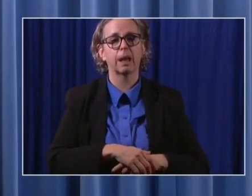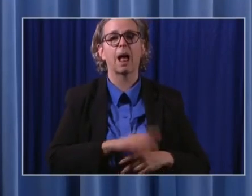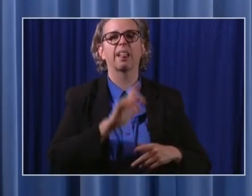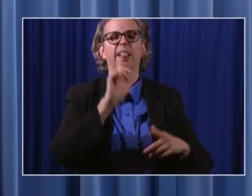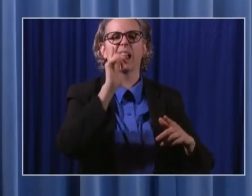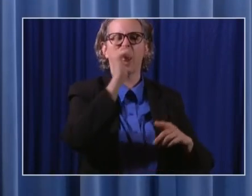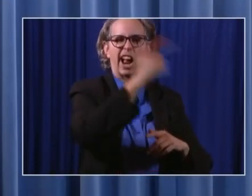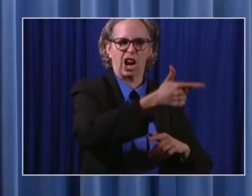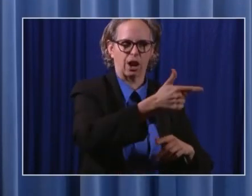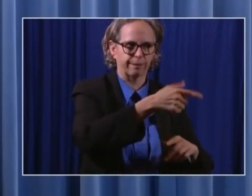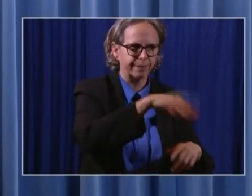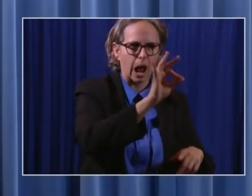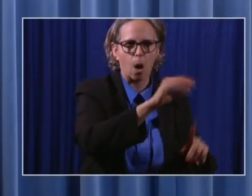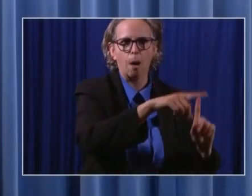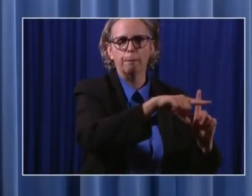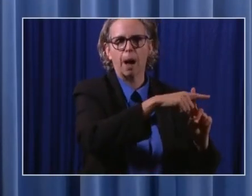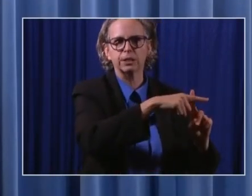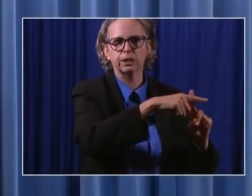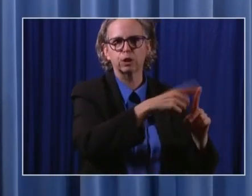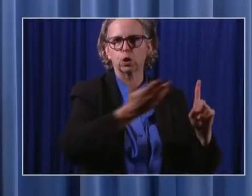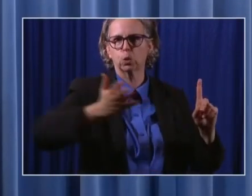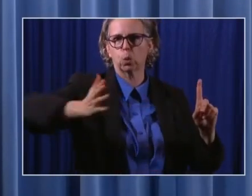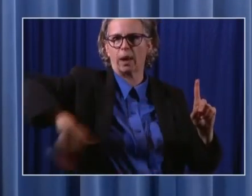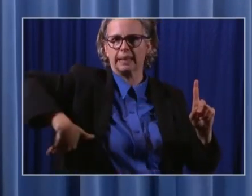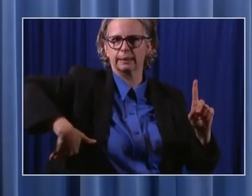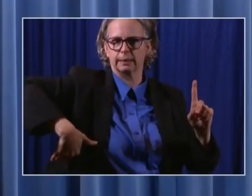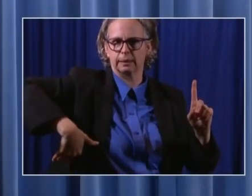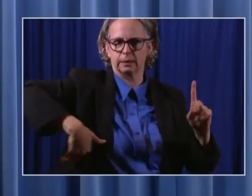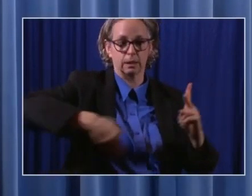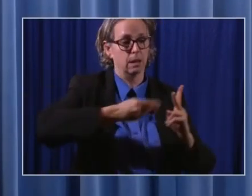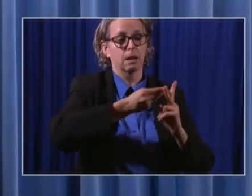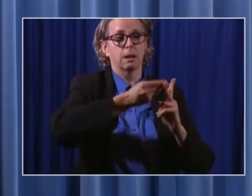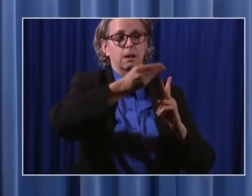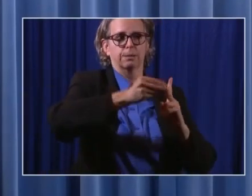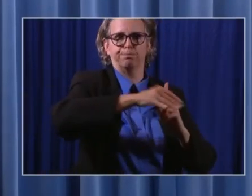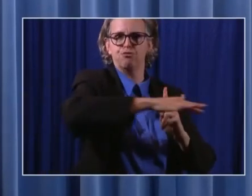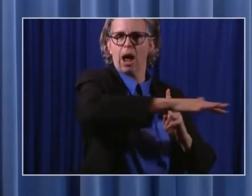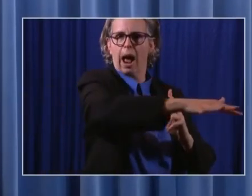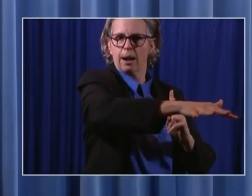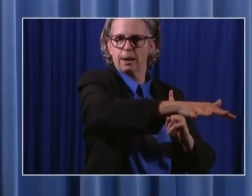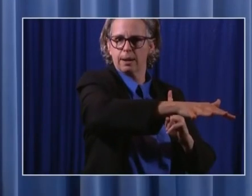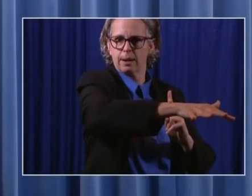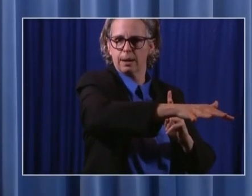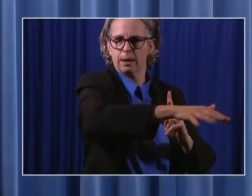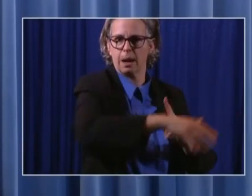BUT WENT TO WORK IN A NURSING HOME AFTER SHE GOT BACK. SHE TESTED POSITIVE LATER FOR CORONAVIRUS, BUT IT WAS TOO